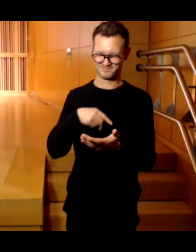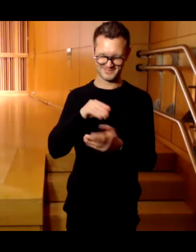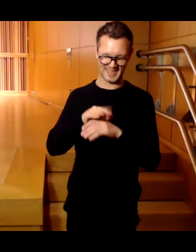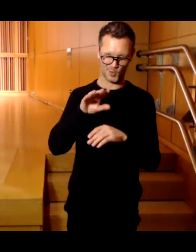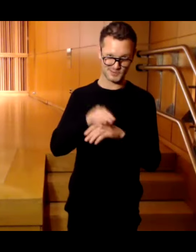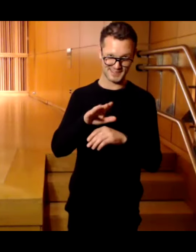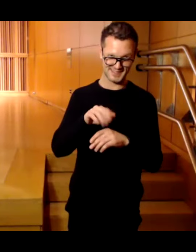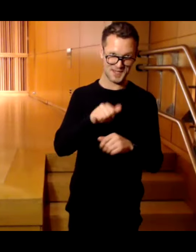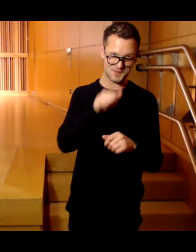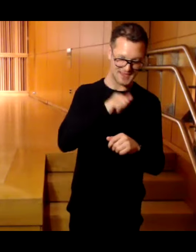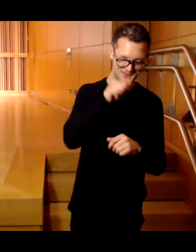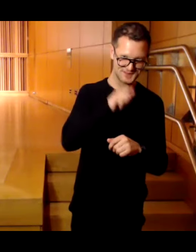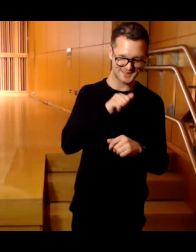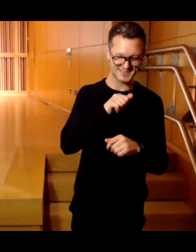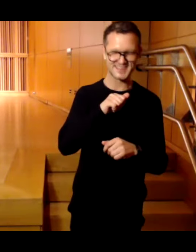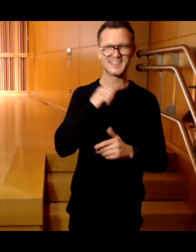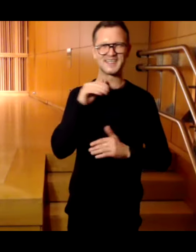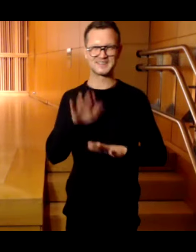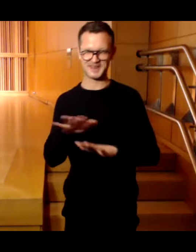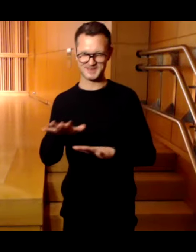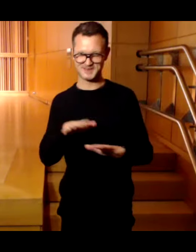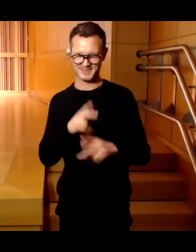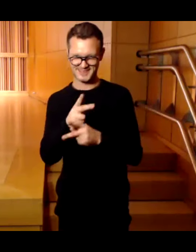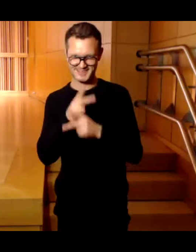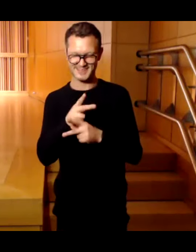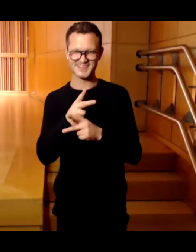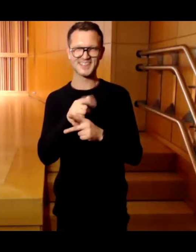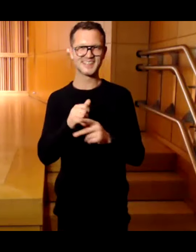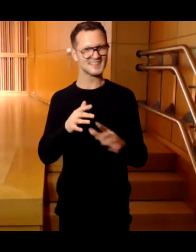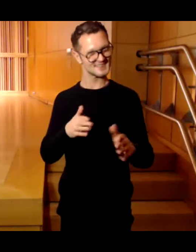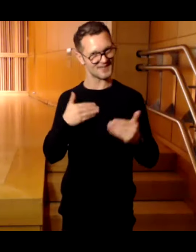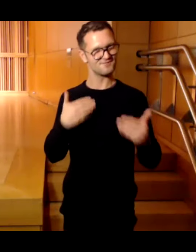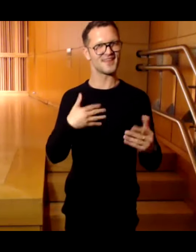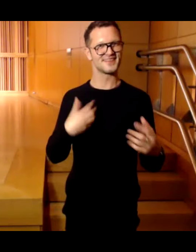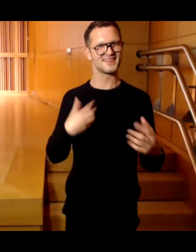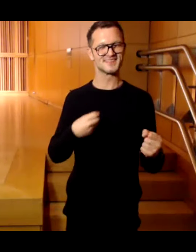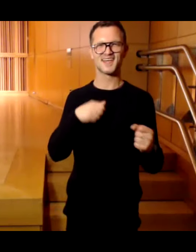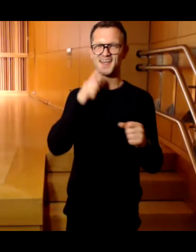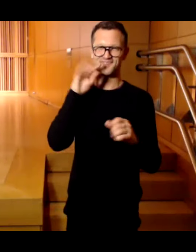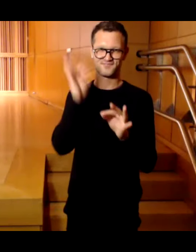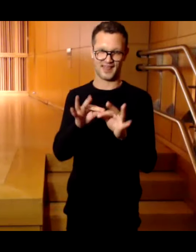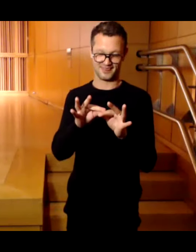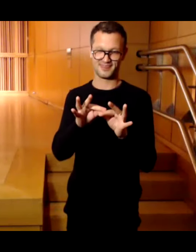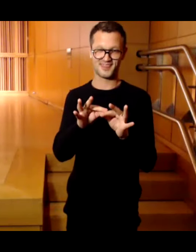steadfastness, and faith. to speak bluntly.